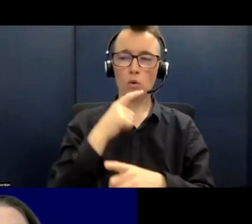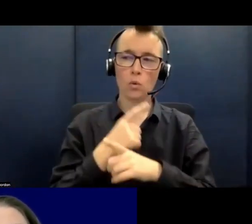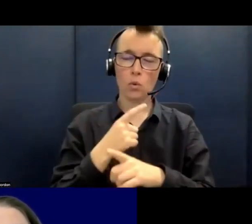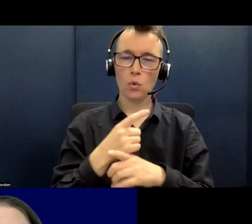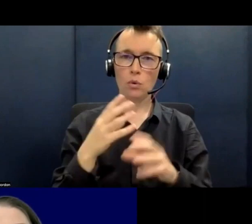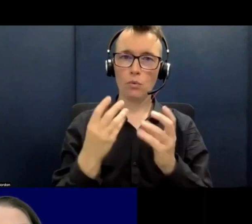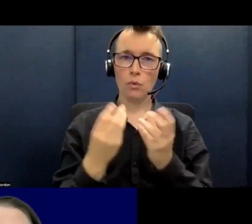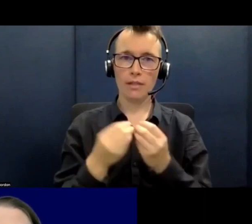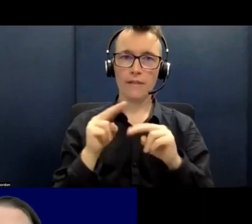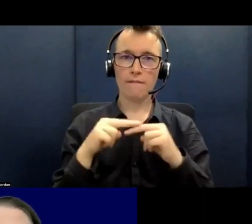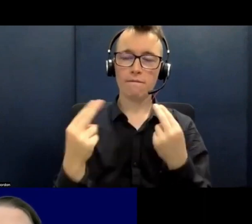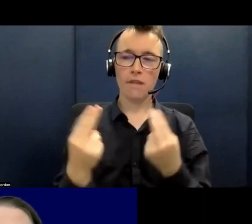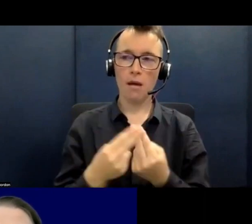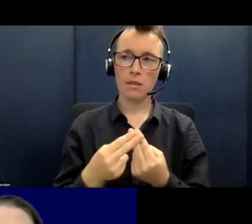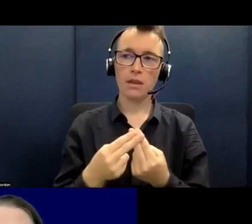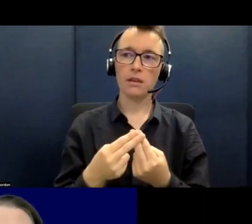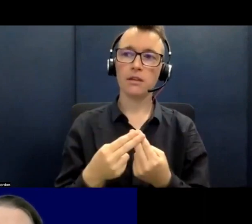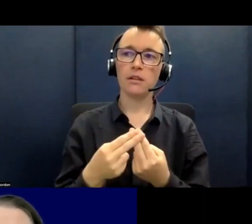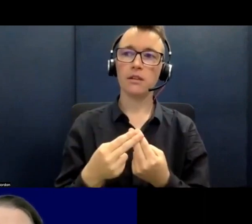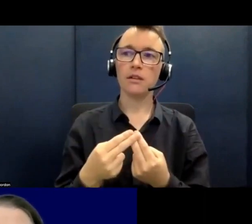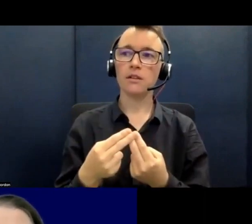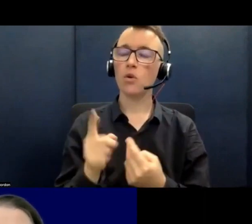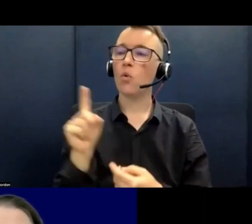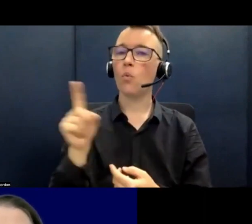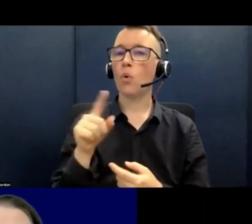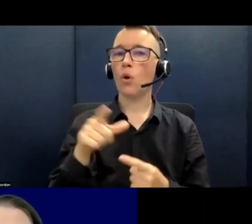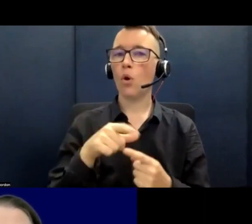what options there are that we can actually utilise that light